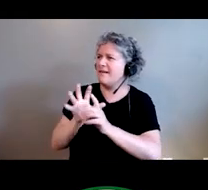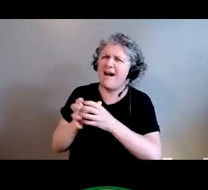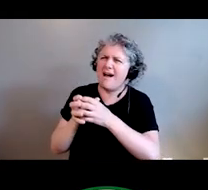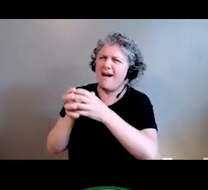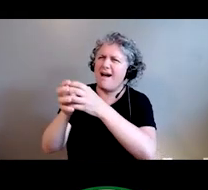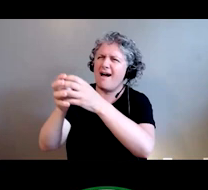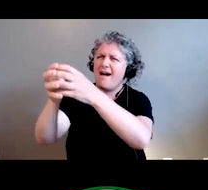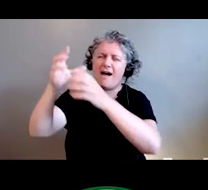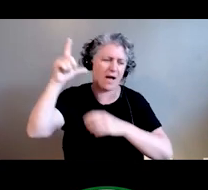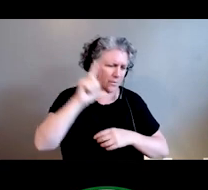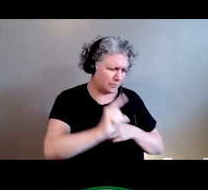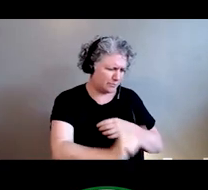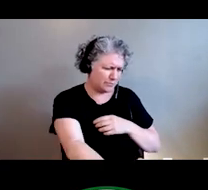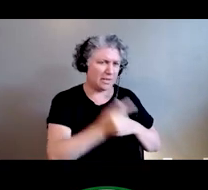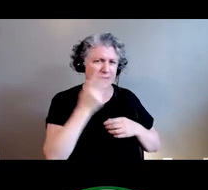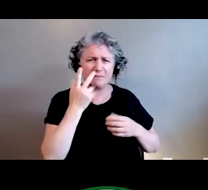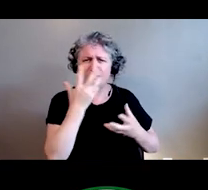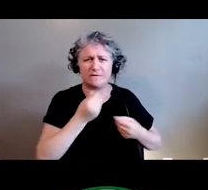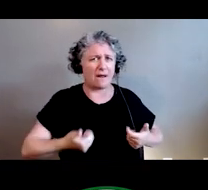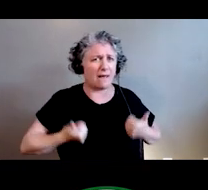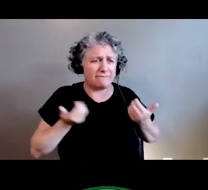In these moments, how do you feel?